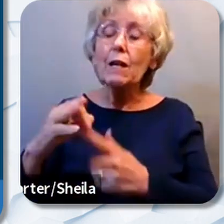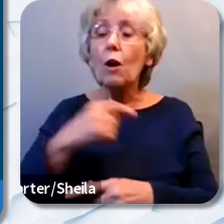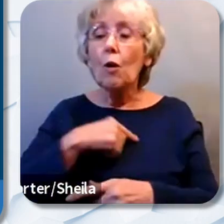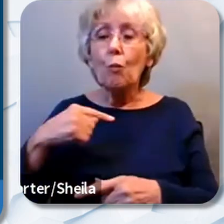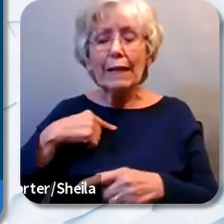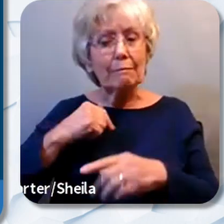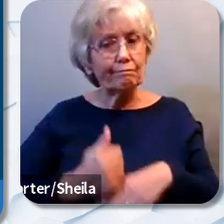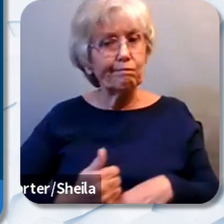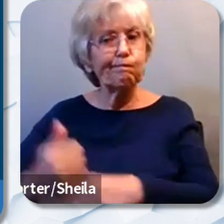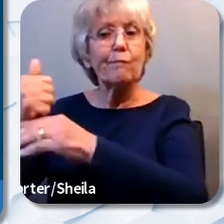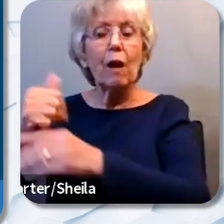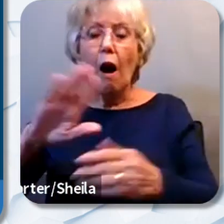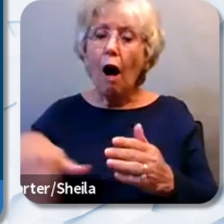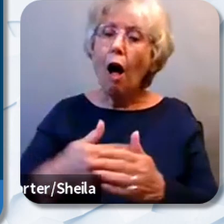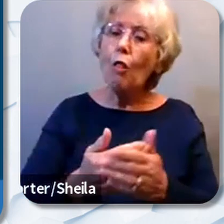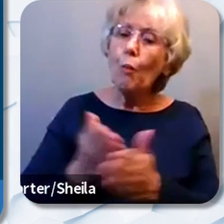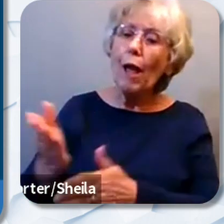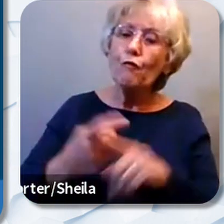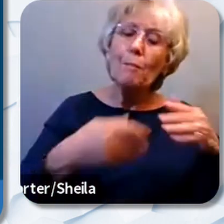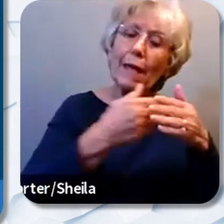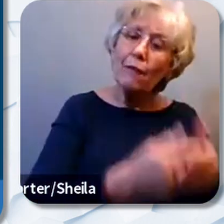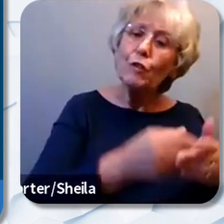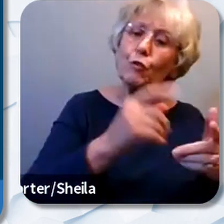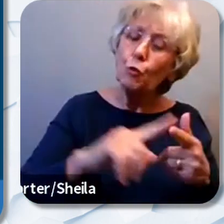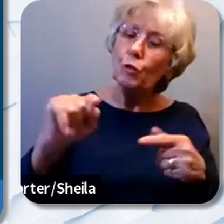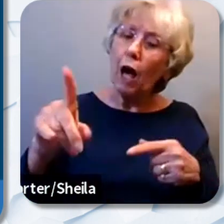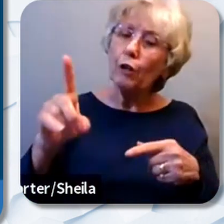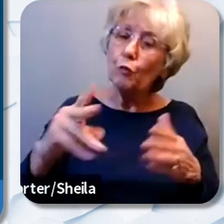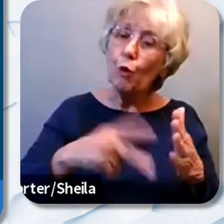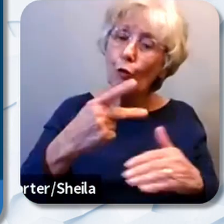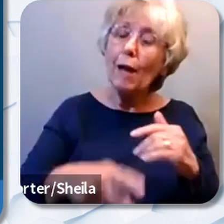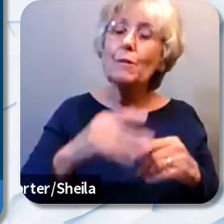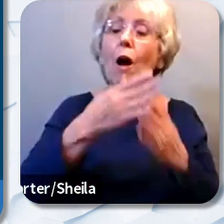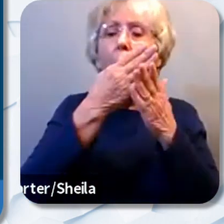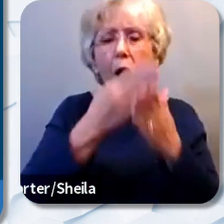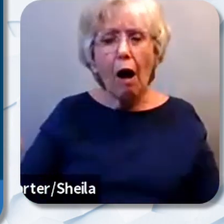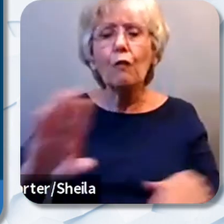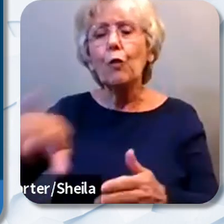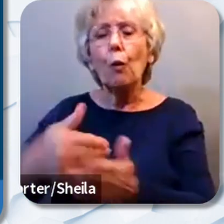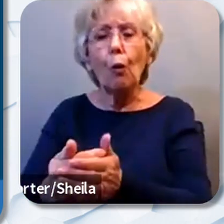the infant and toddler programs. But we did it across the Community, so we learned our side by